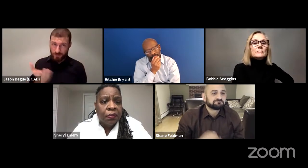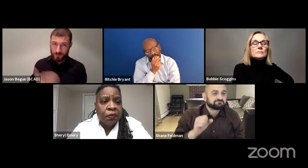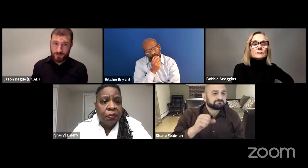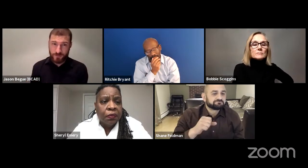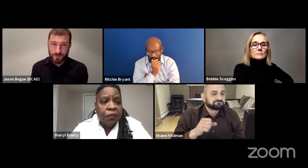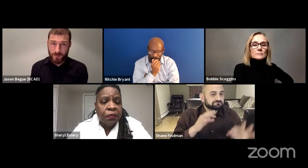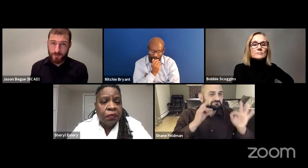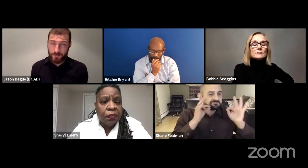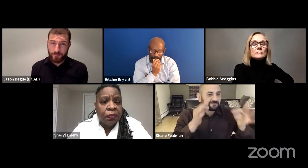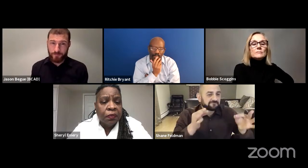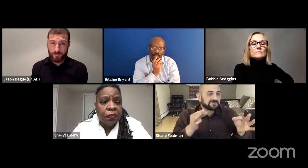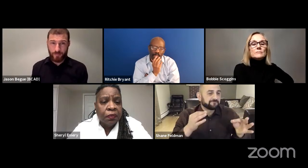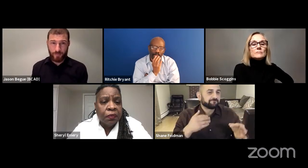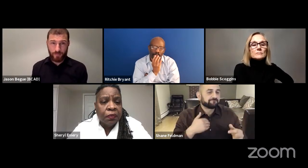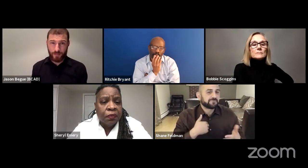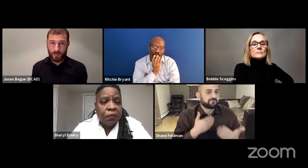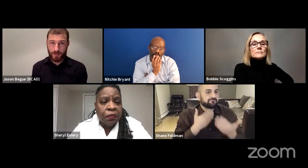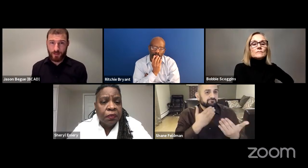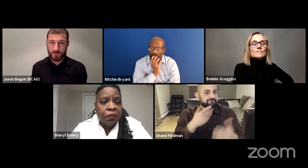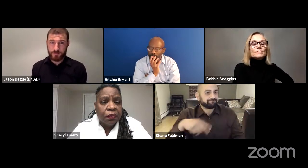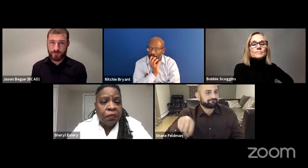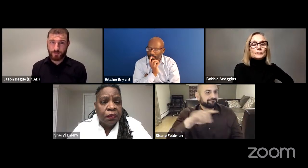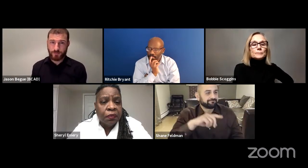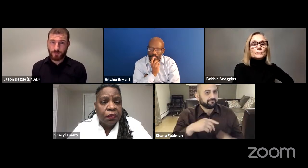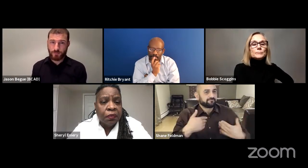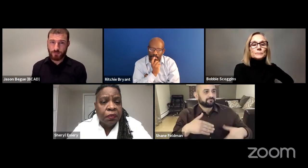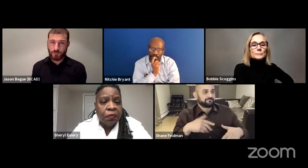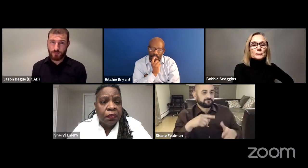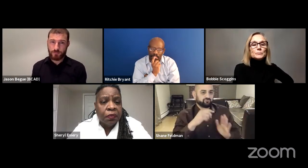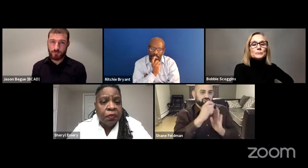JCR report? SHANE FELDMAN: Definitely, absolutely. And